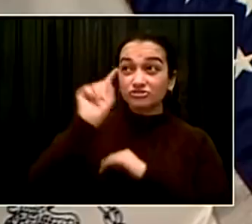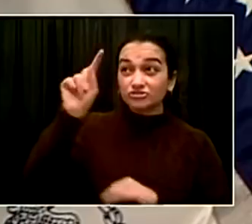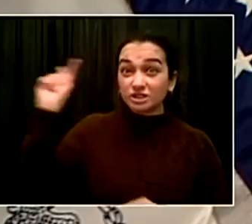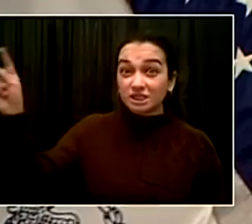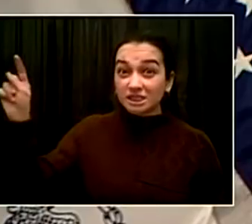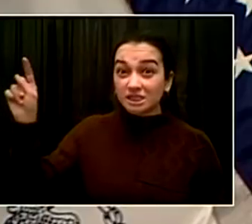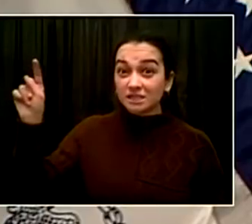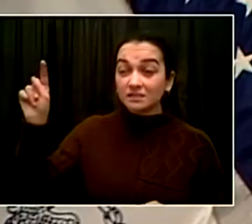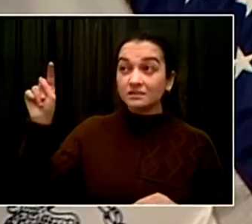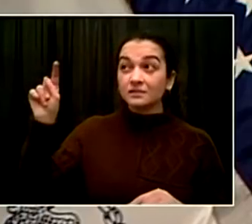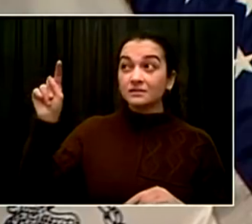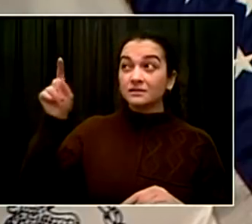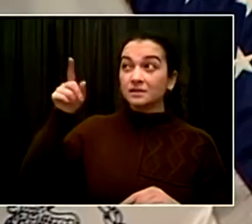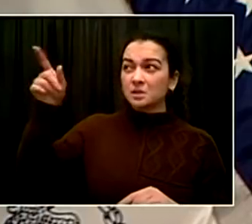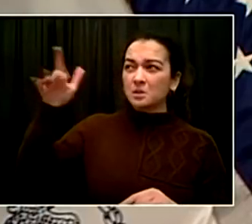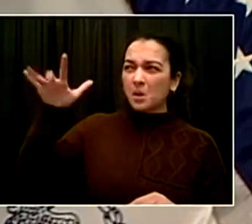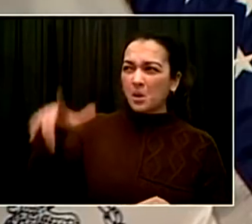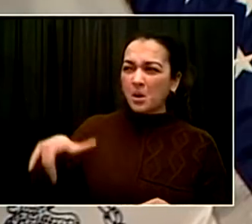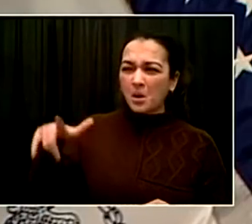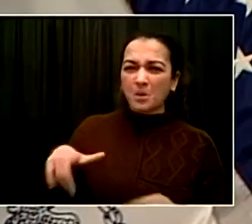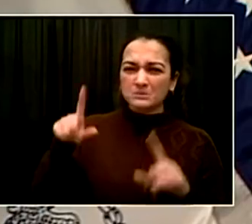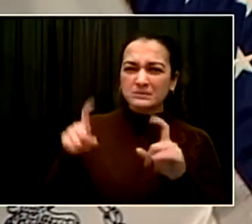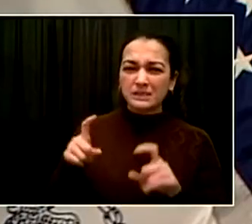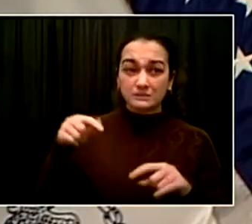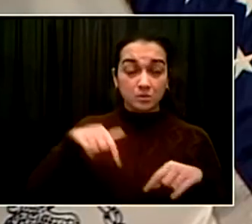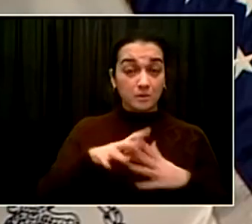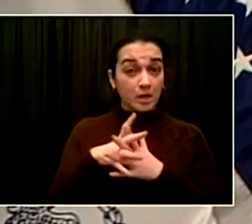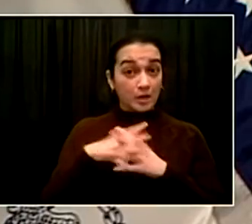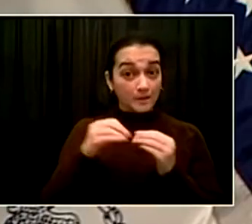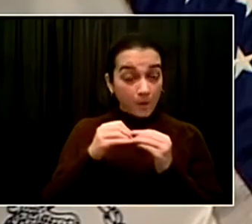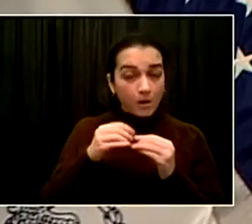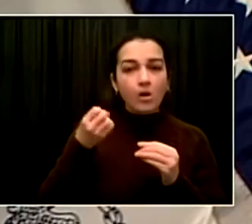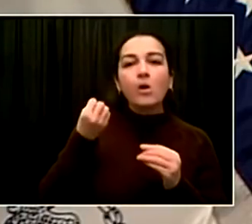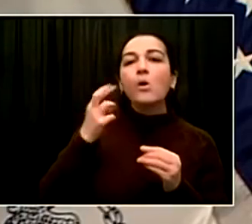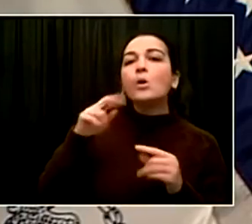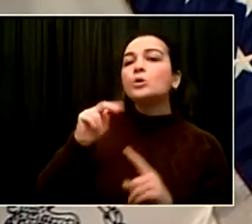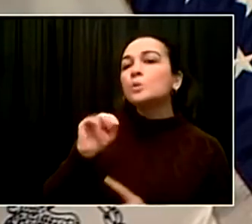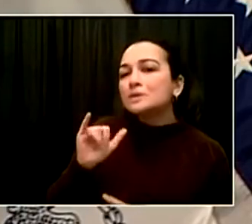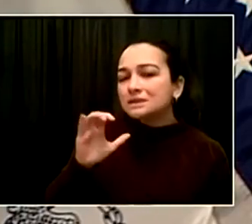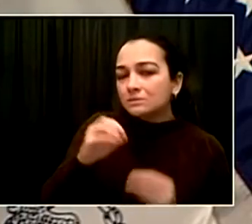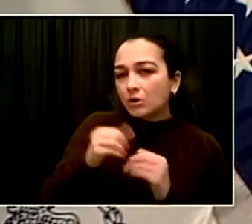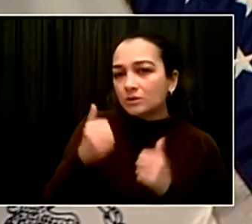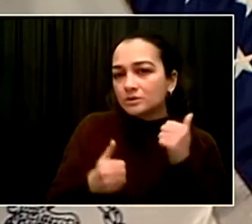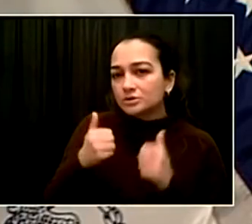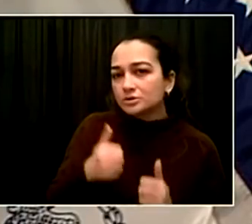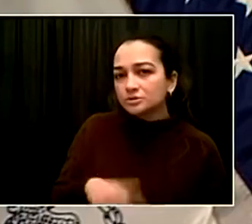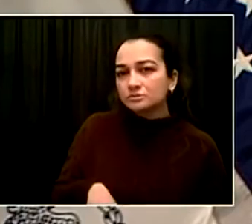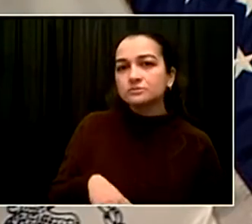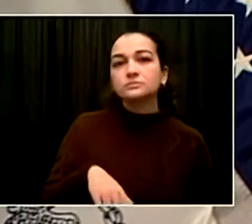YOU ARE DOING THE PER CAPITA